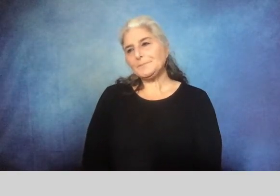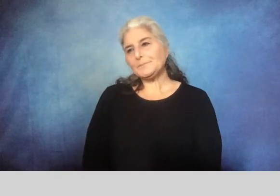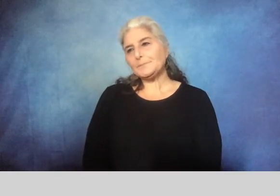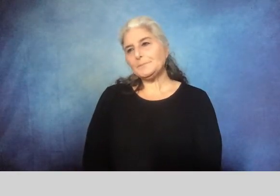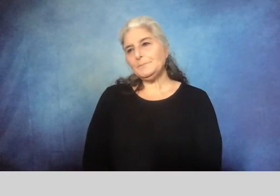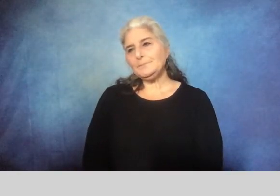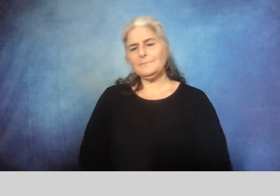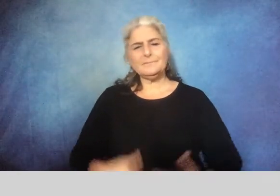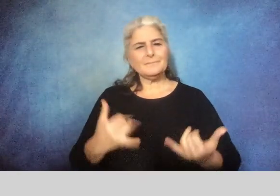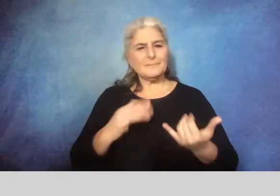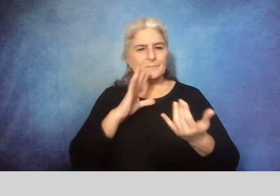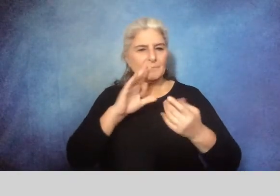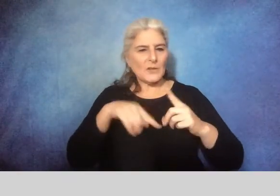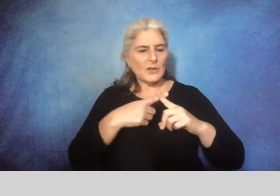Let's speak about pluggy internals.